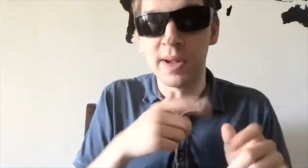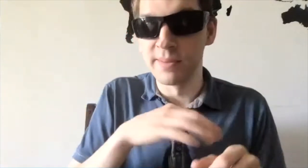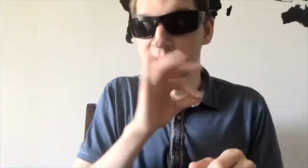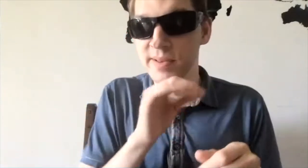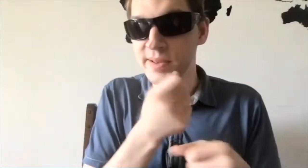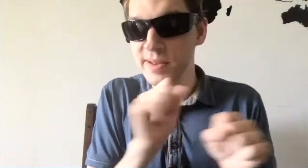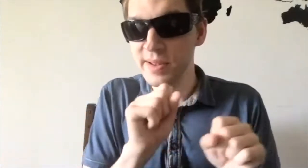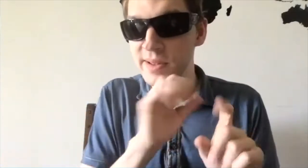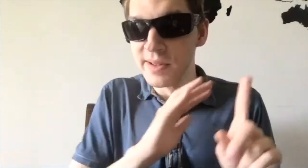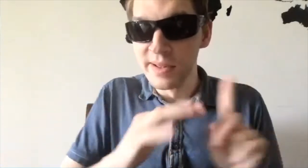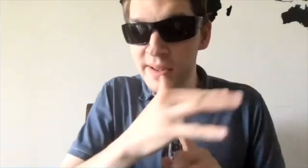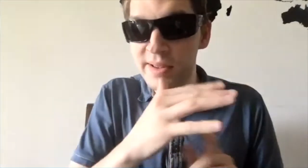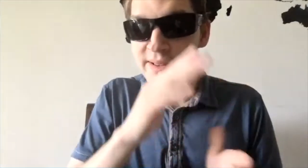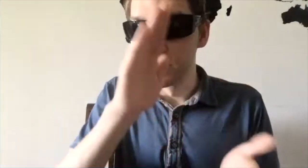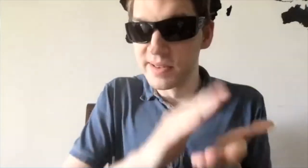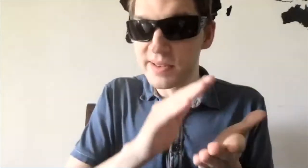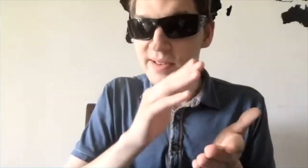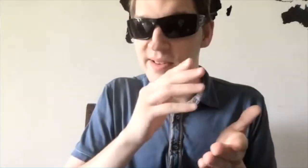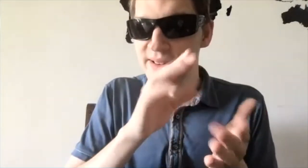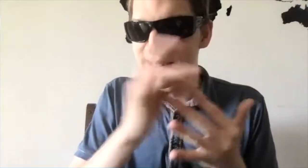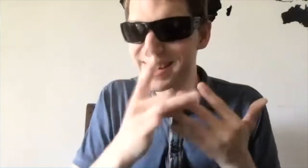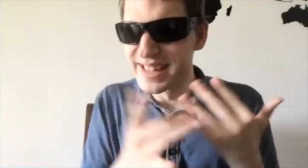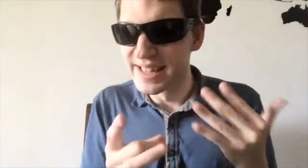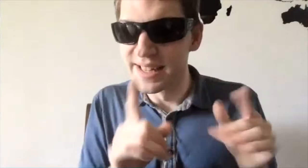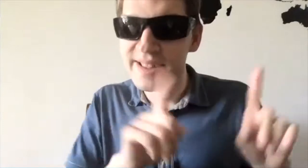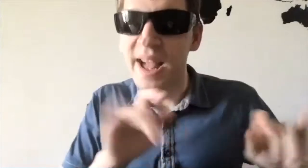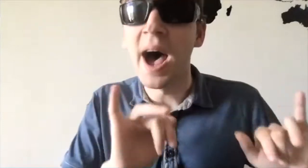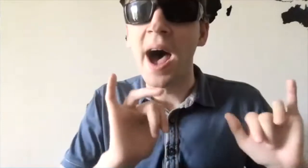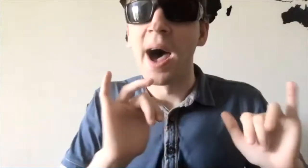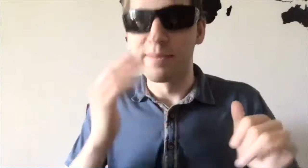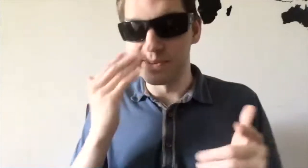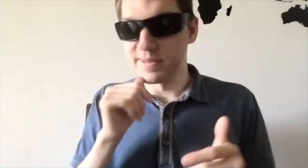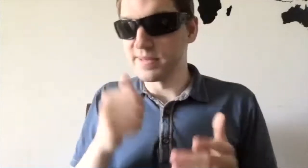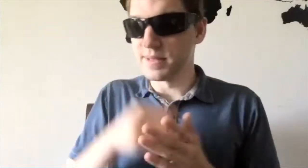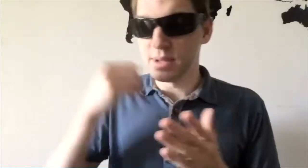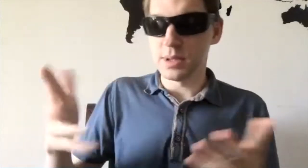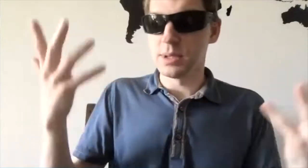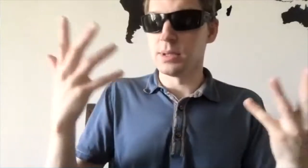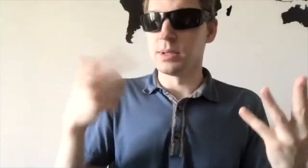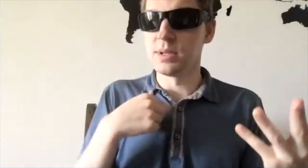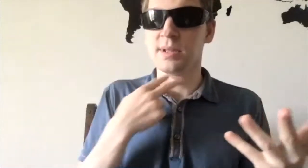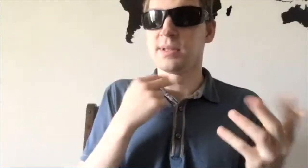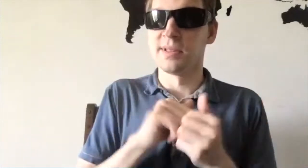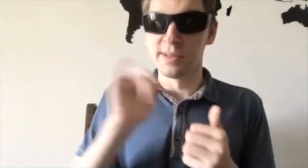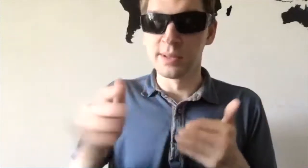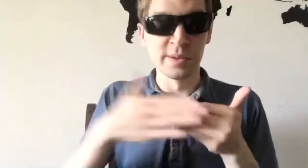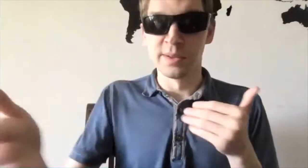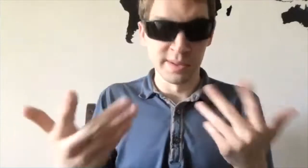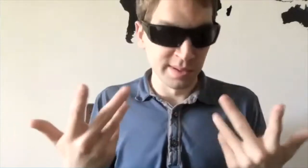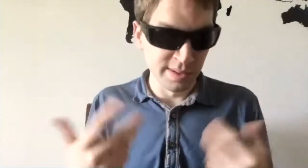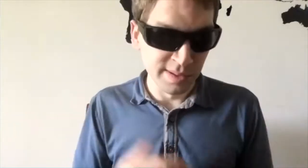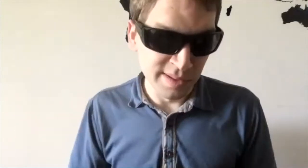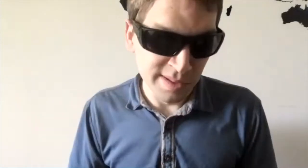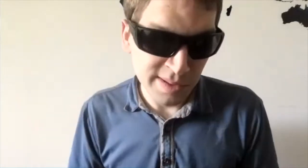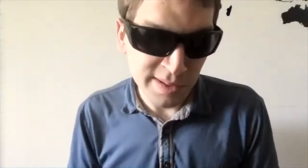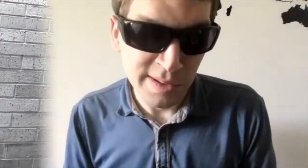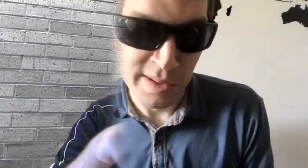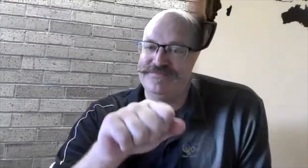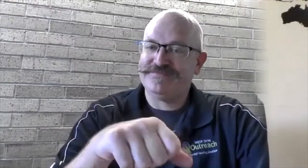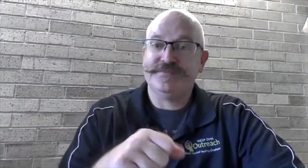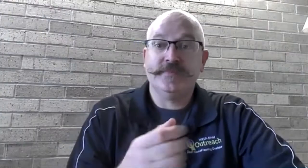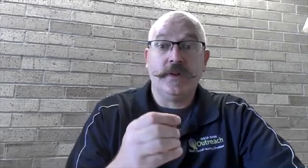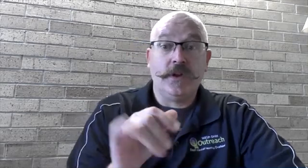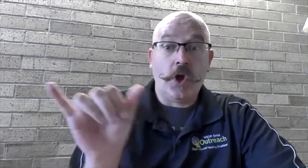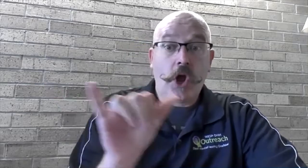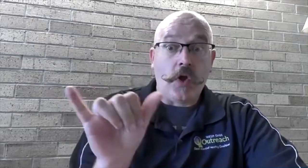Make the little decisions, keep going, keep moving forward, and then that's not a waste. You're still learning.